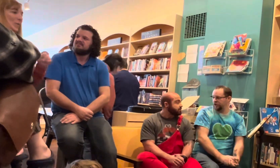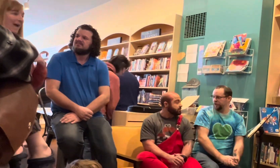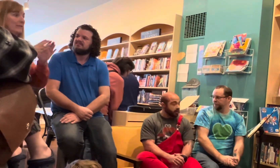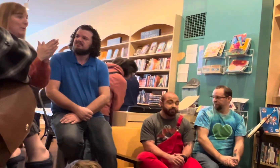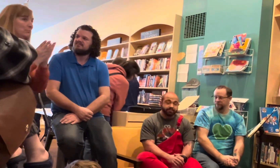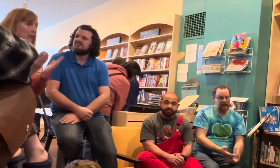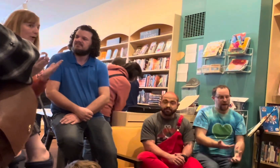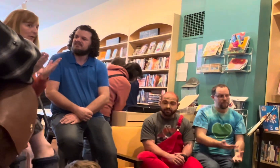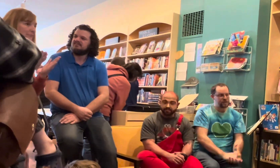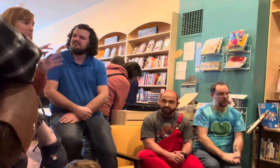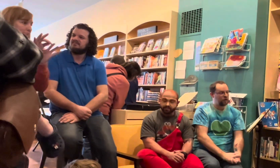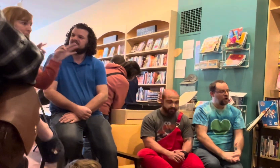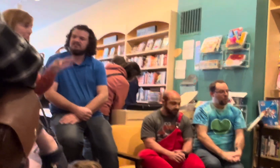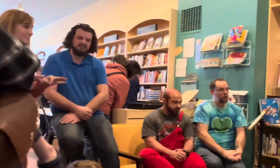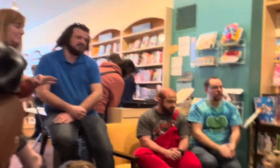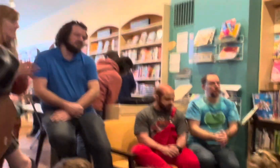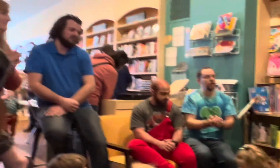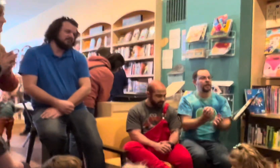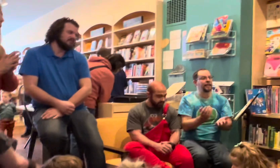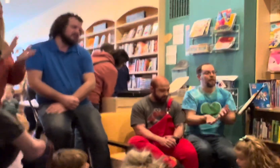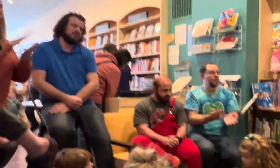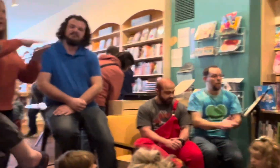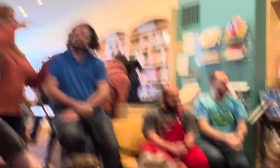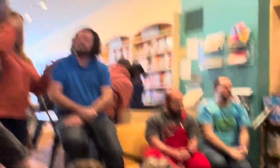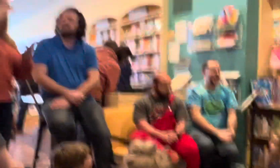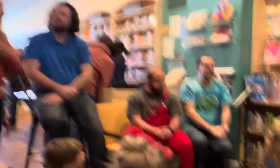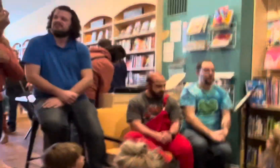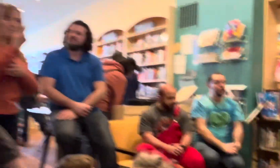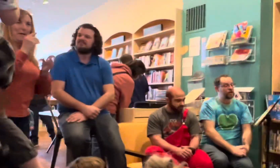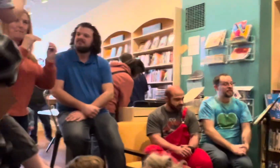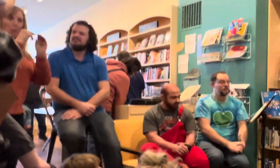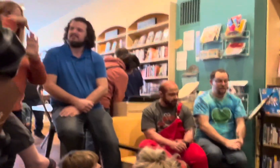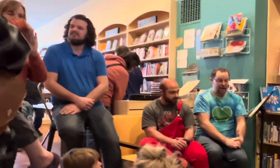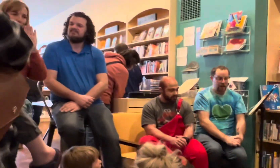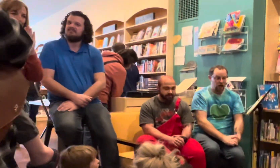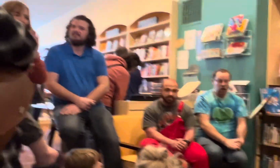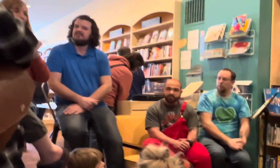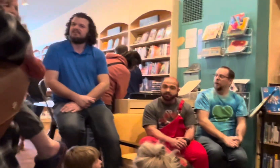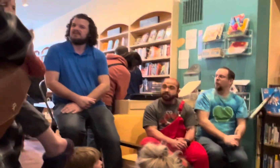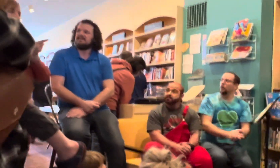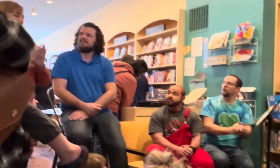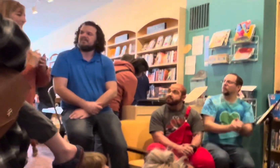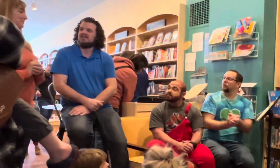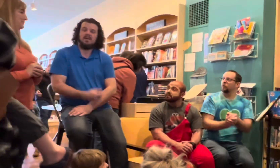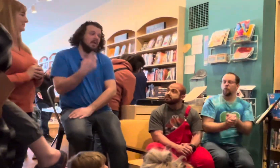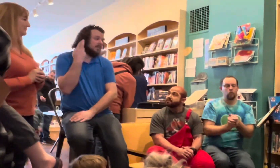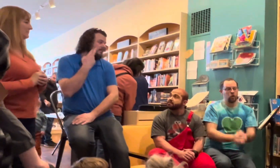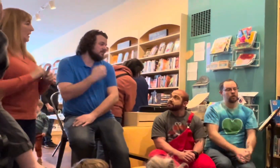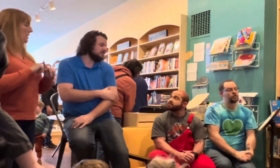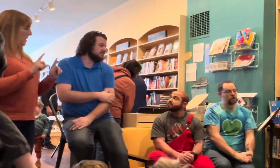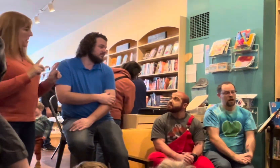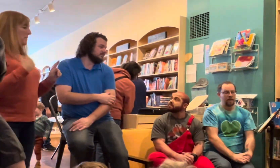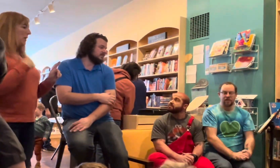too. So, we're going to learn a little bit more of that here in just a minute. But we'll talk about